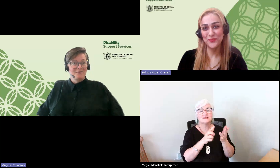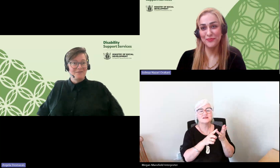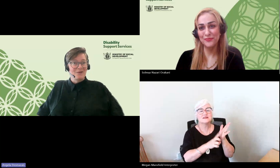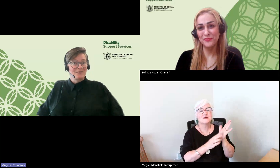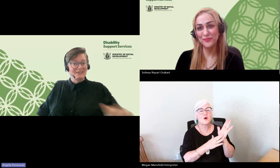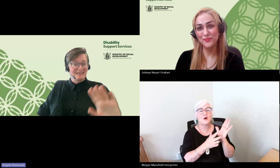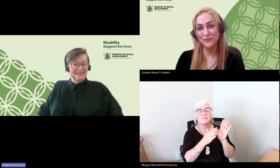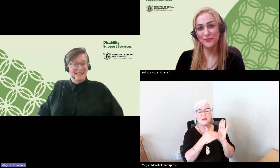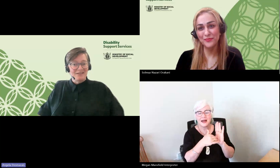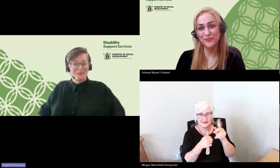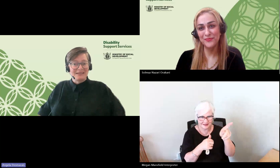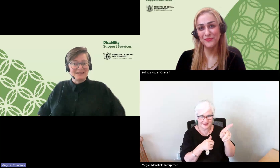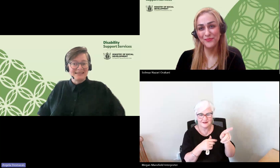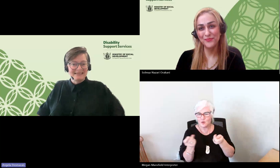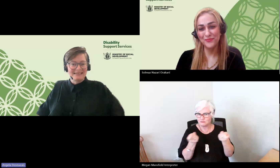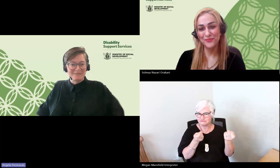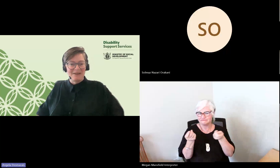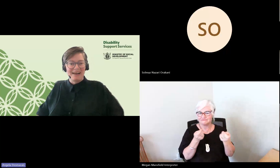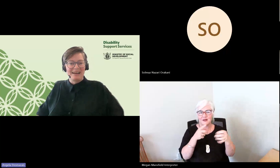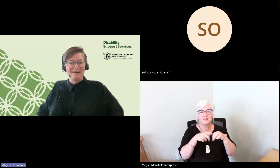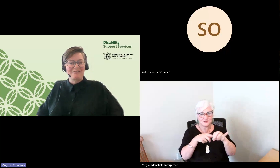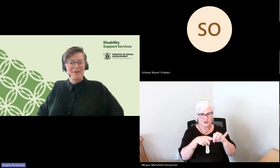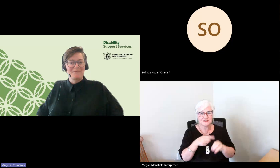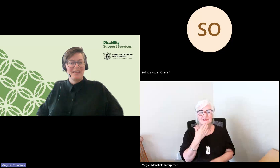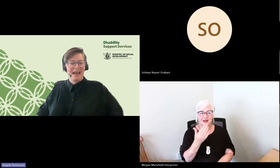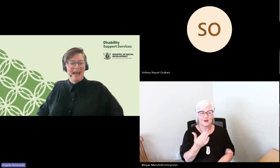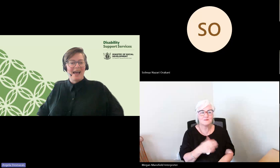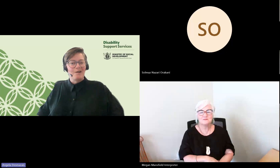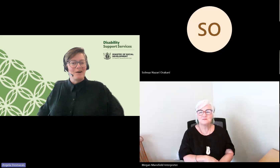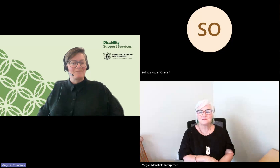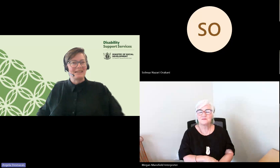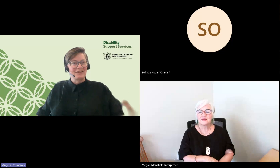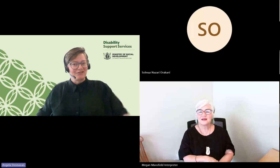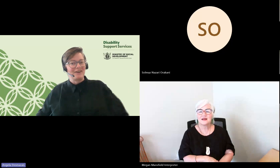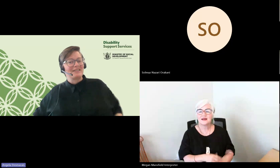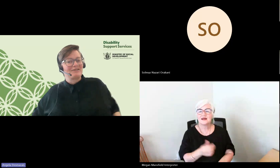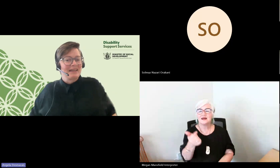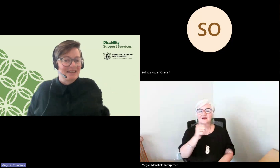for facilitating those questions. It's been great hearing from you, our Senior Advisor in